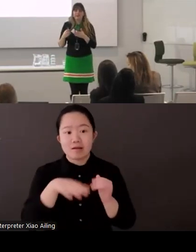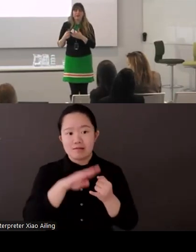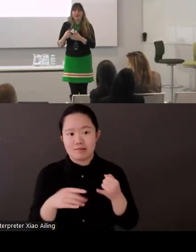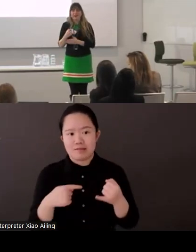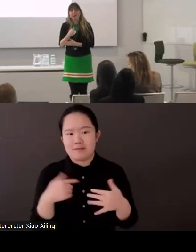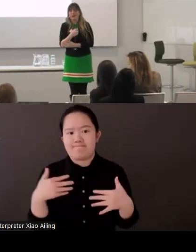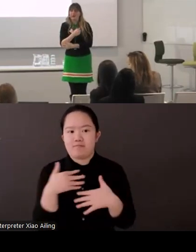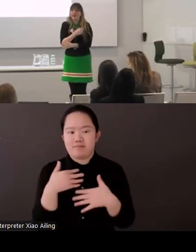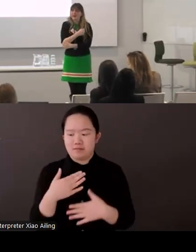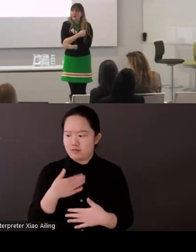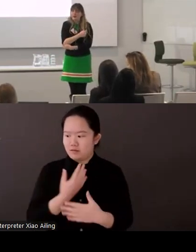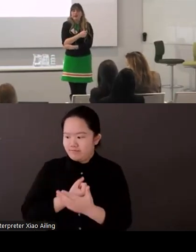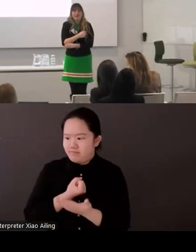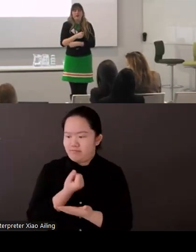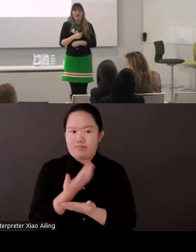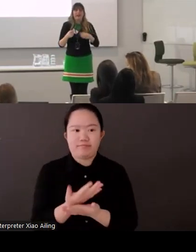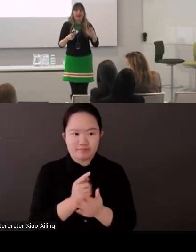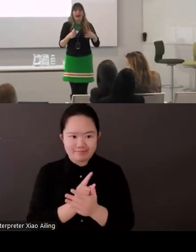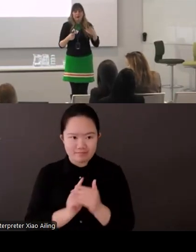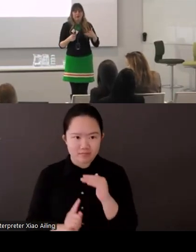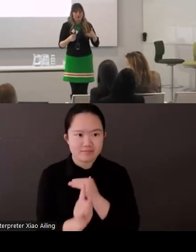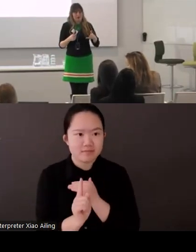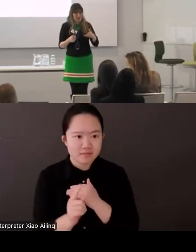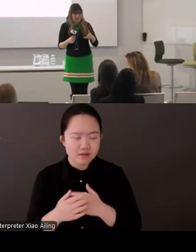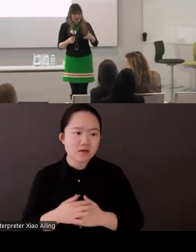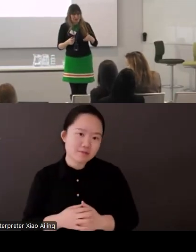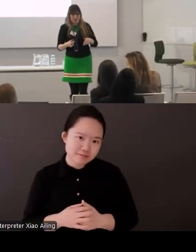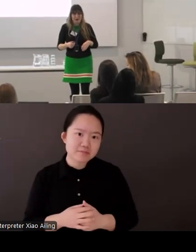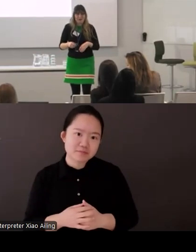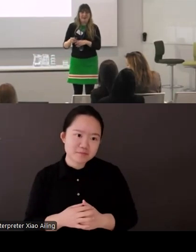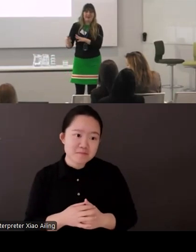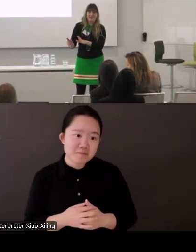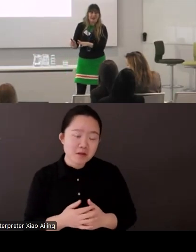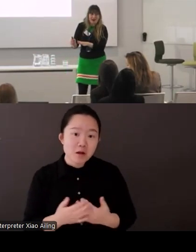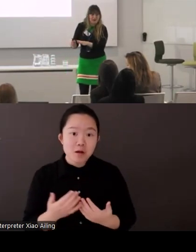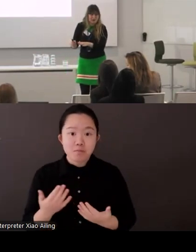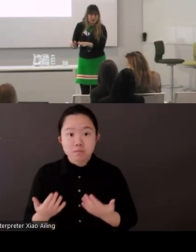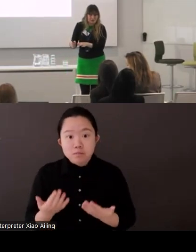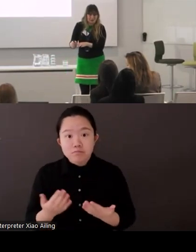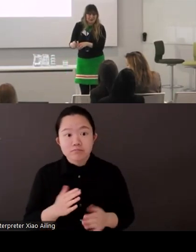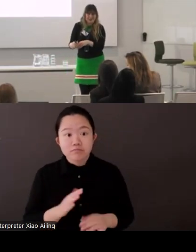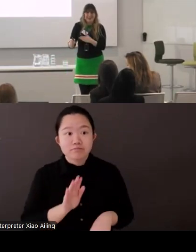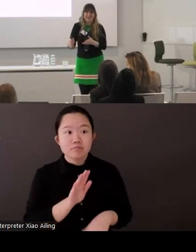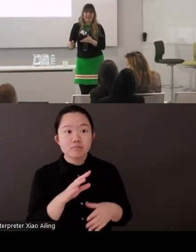talking a little bit about, well, maybe it's not only our bodies that are wrong, maybe they are, they are also some of these stairs.